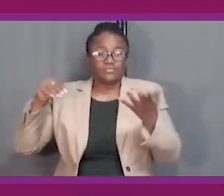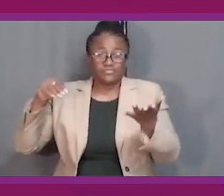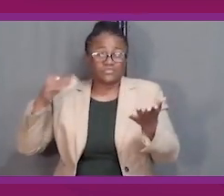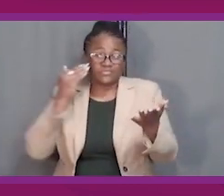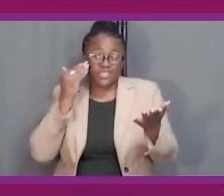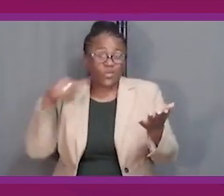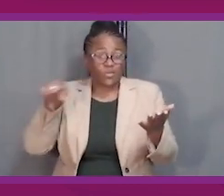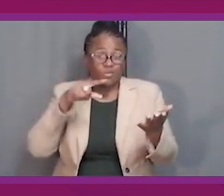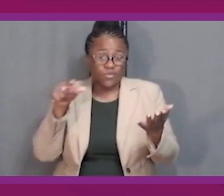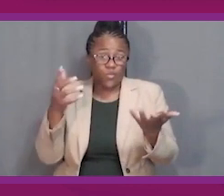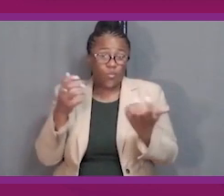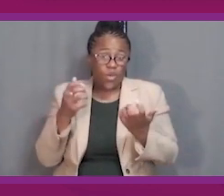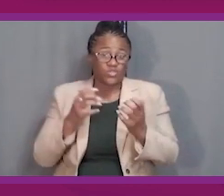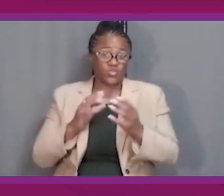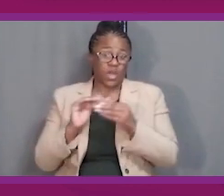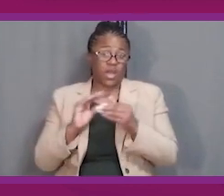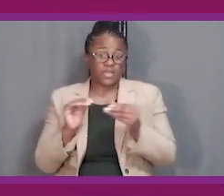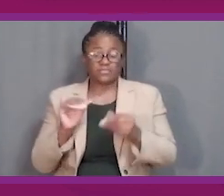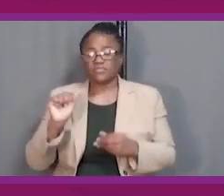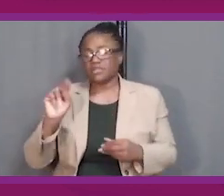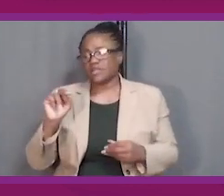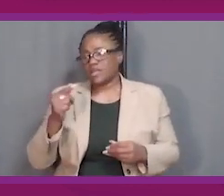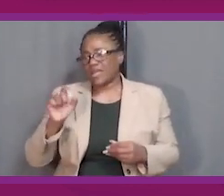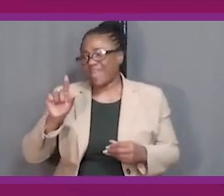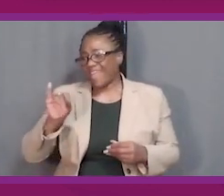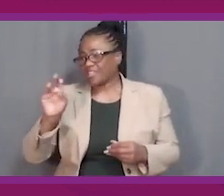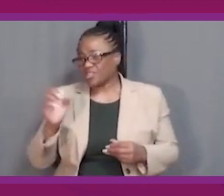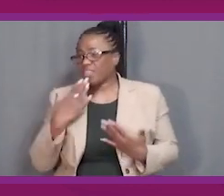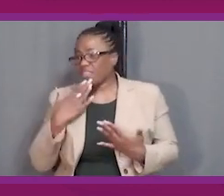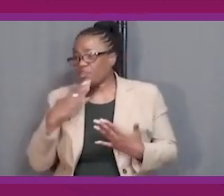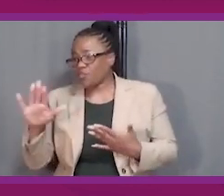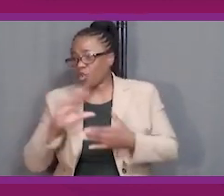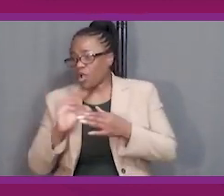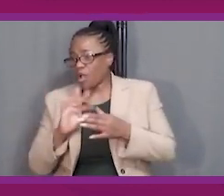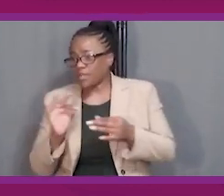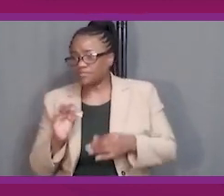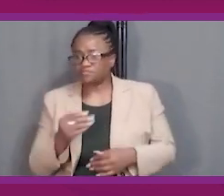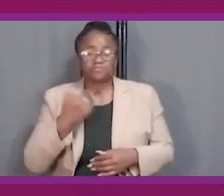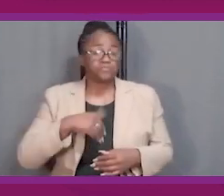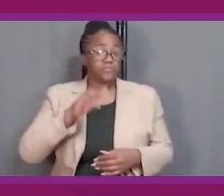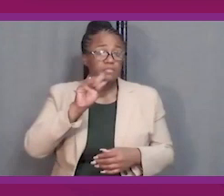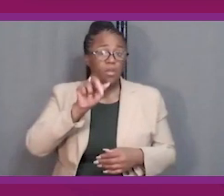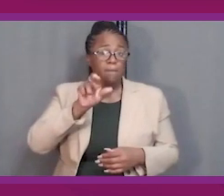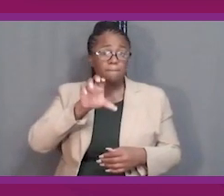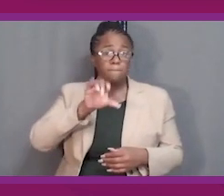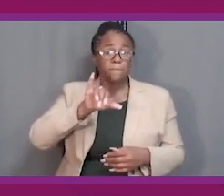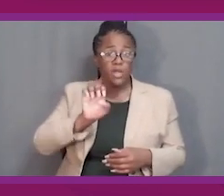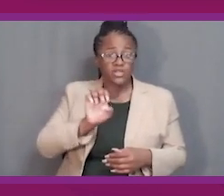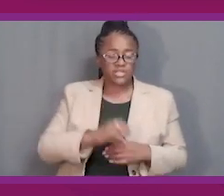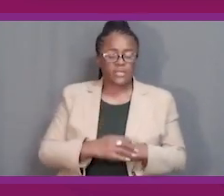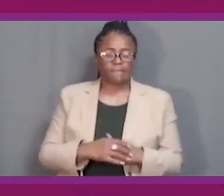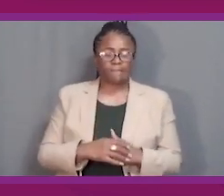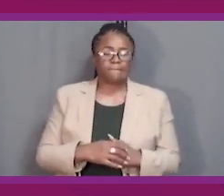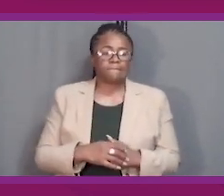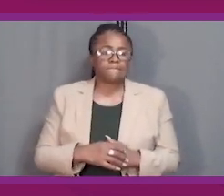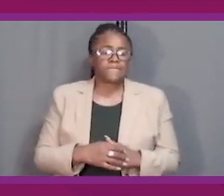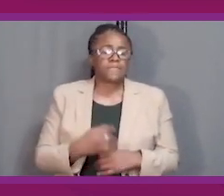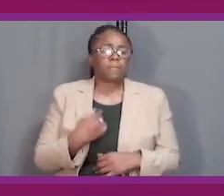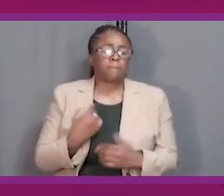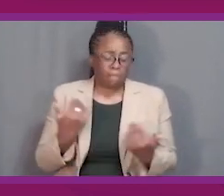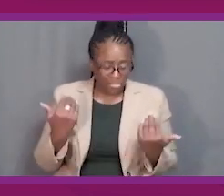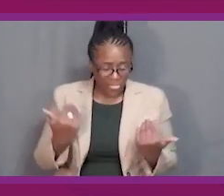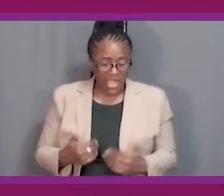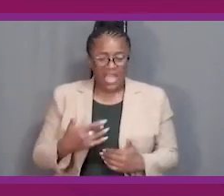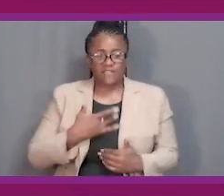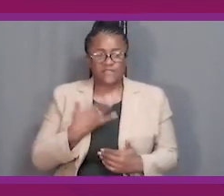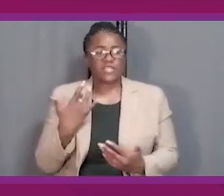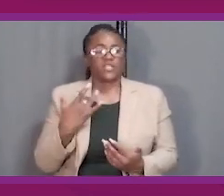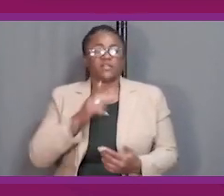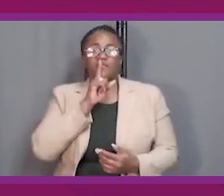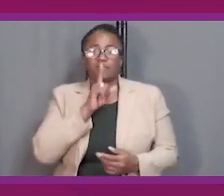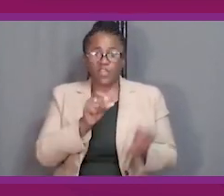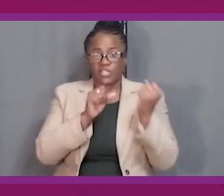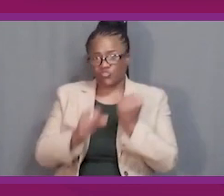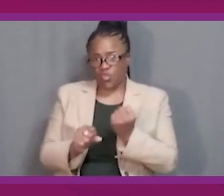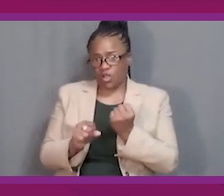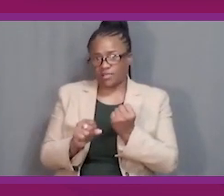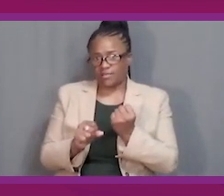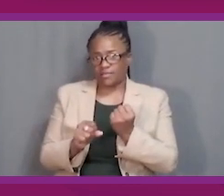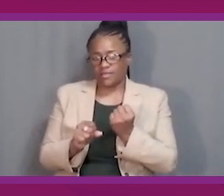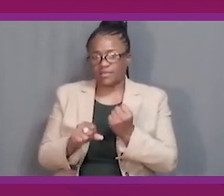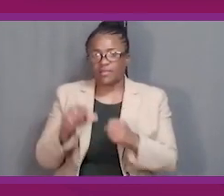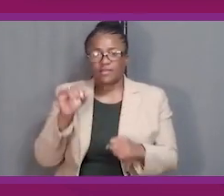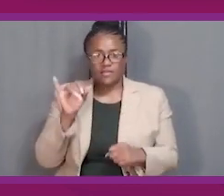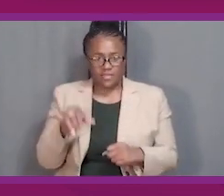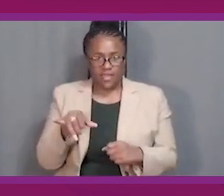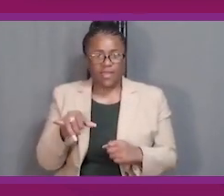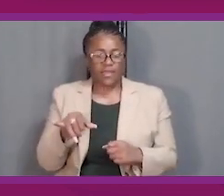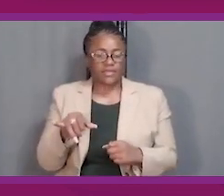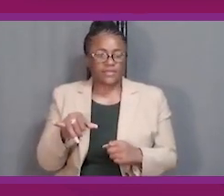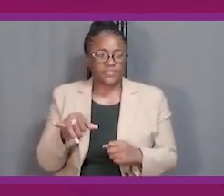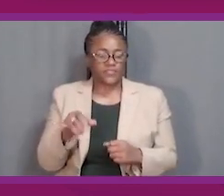This is Marcie and I feel very strongly that the failure of the US and eight other countries